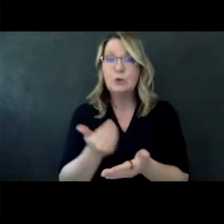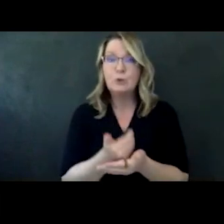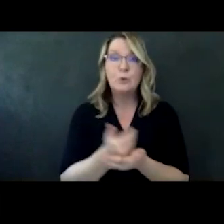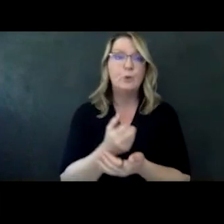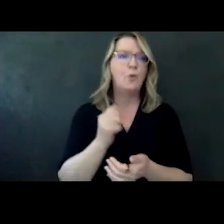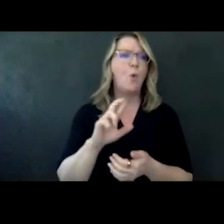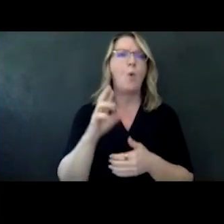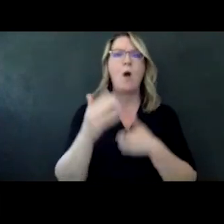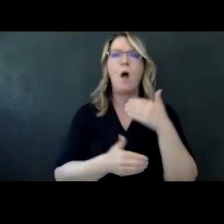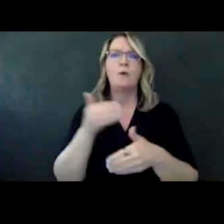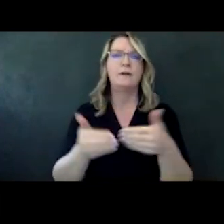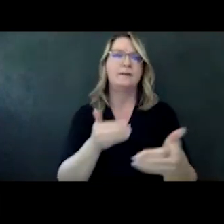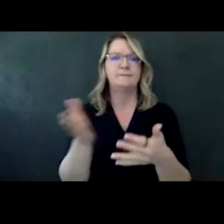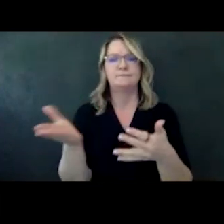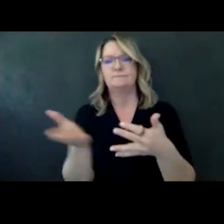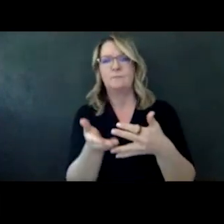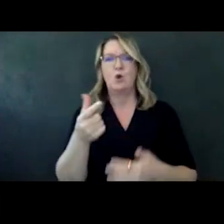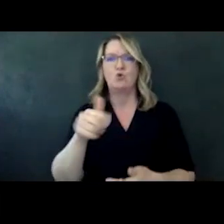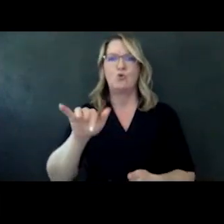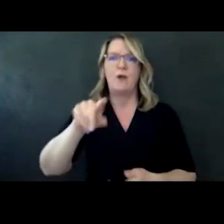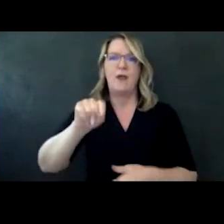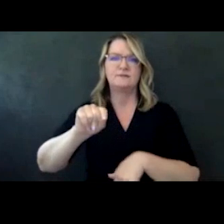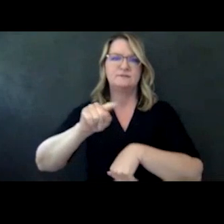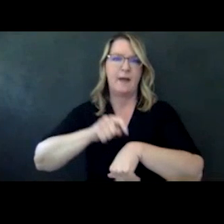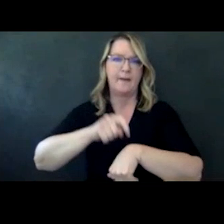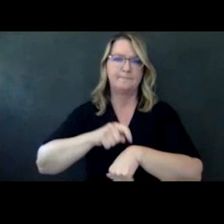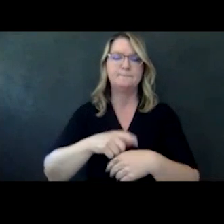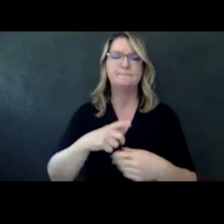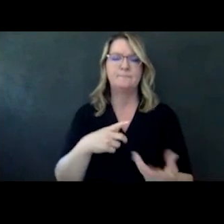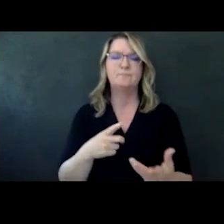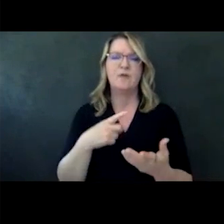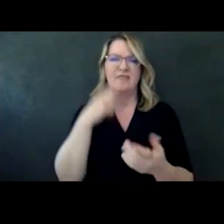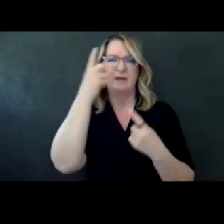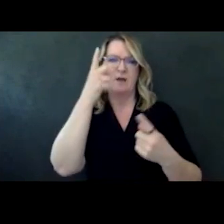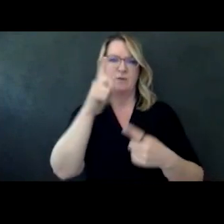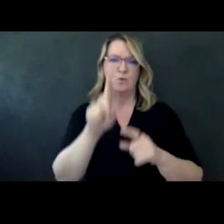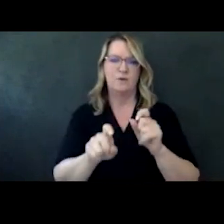let's go through these questions. Who are you working with currently? Are there some solid